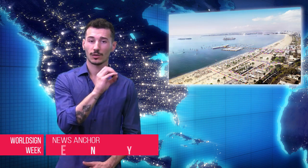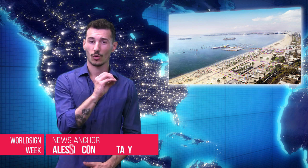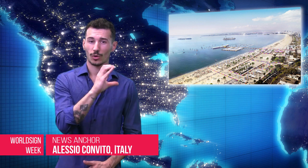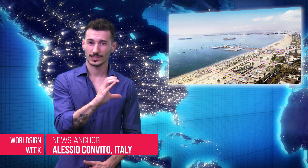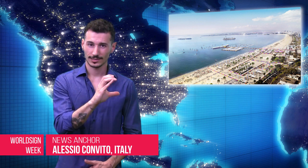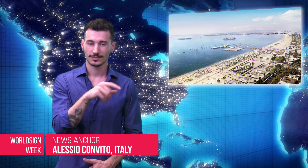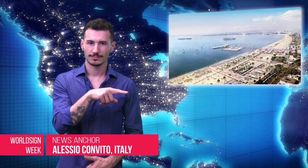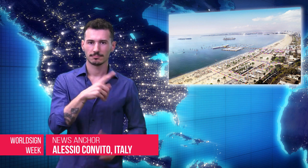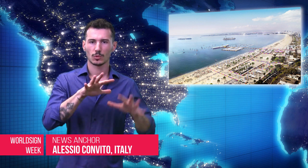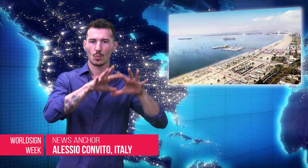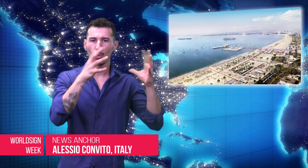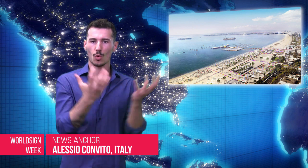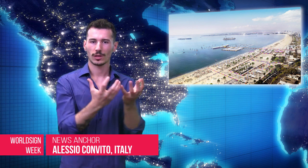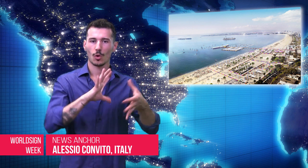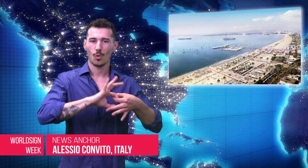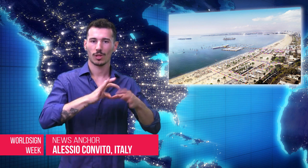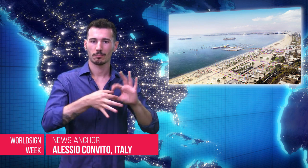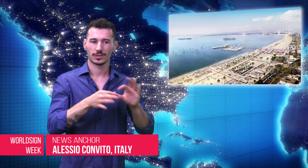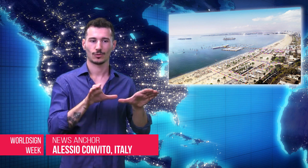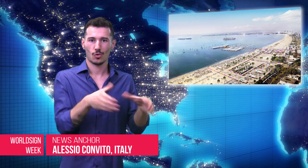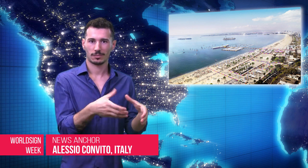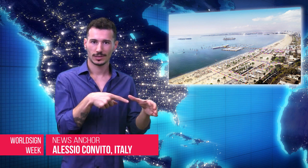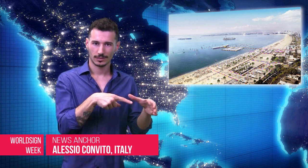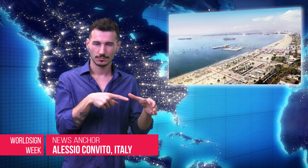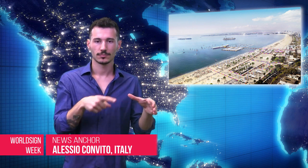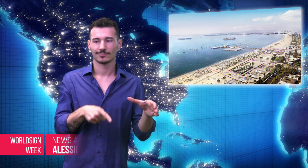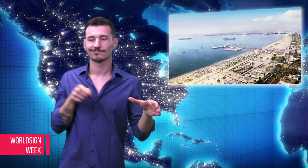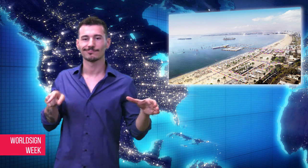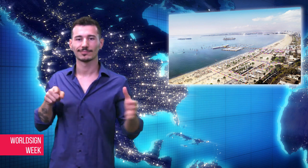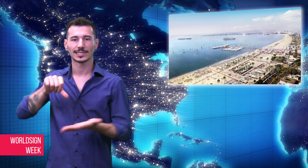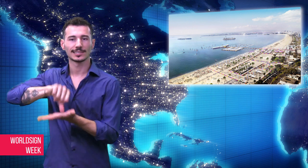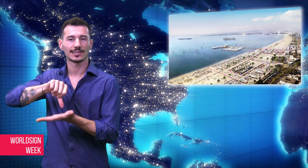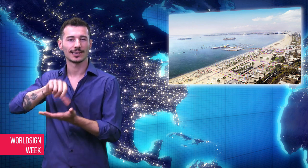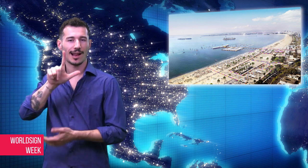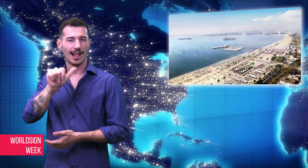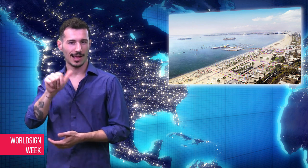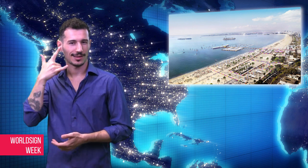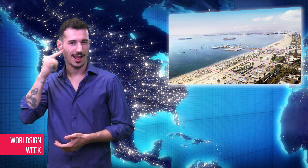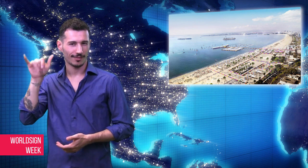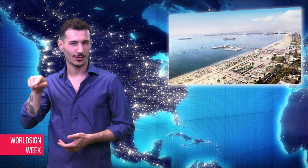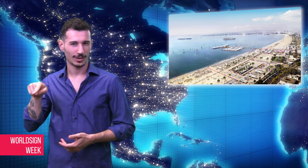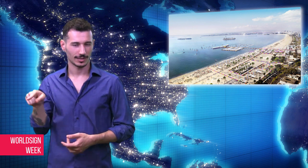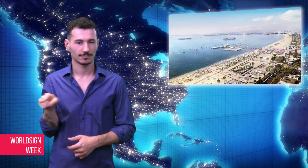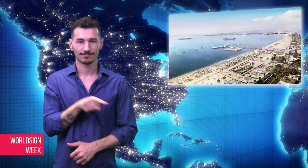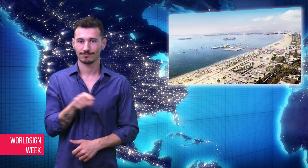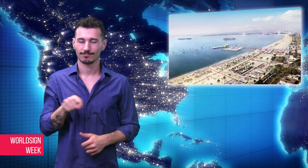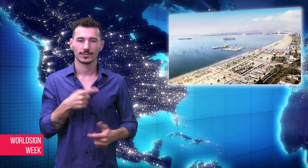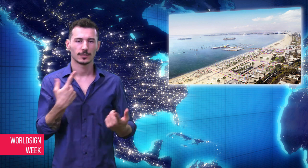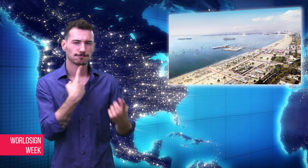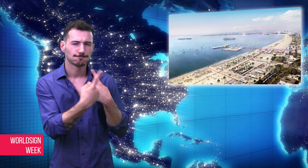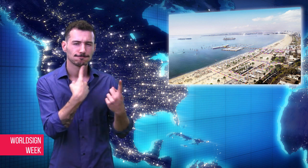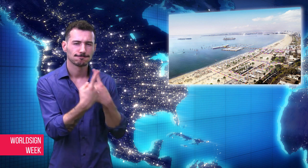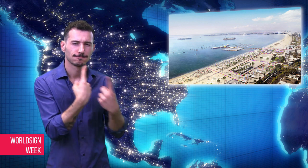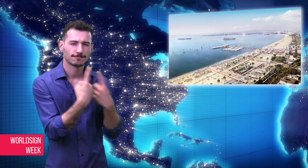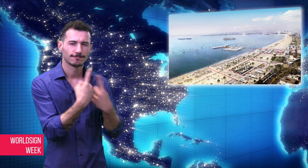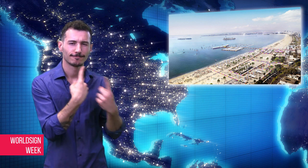Alessio: After weeks of negotiations with the International Olympic Committee